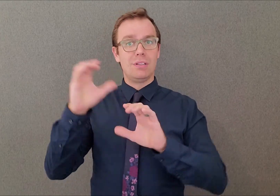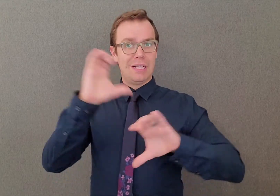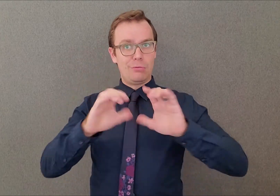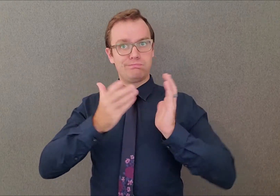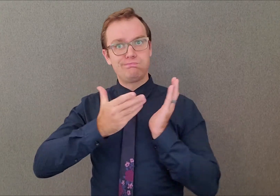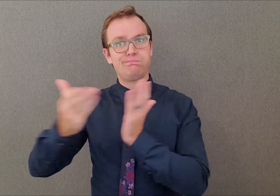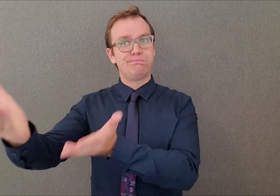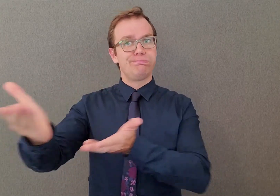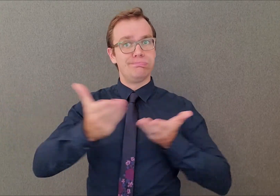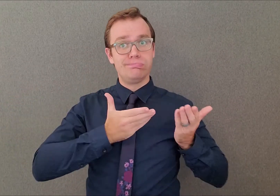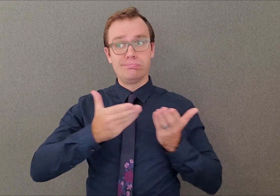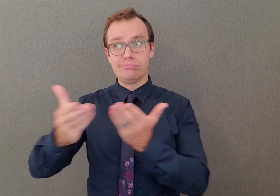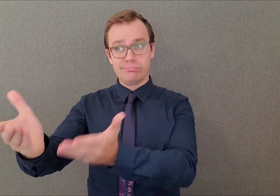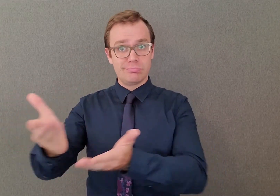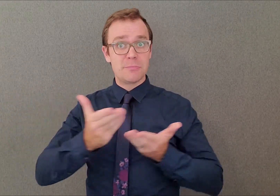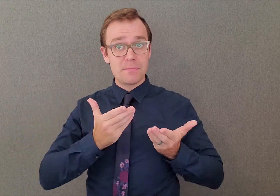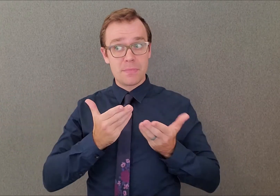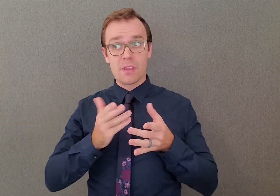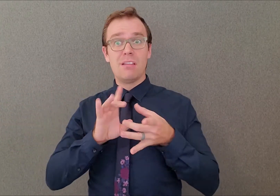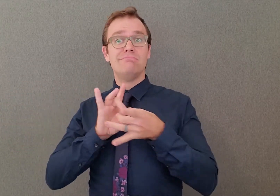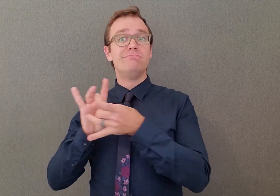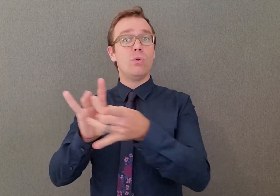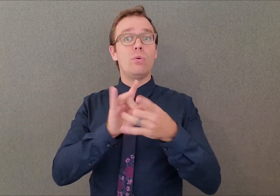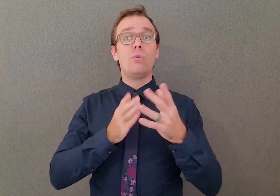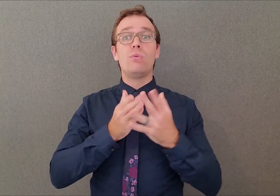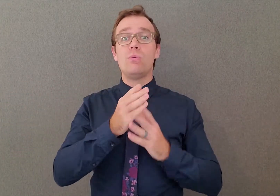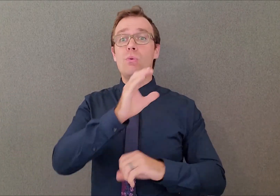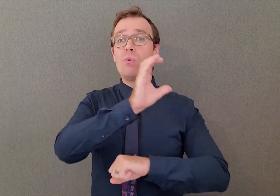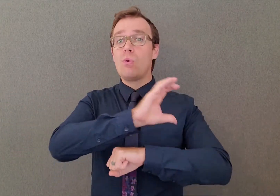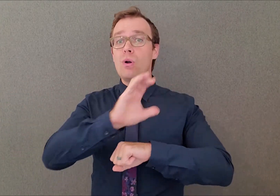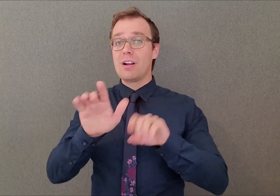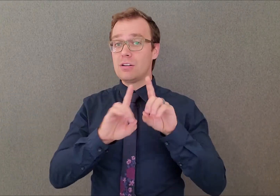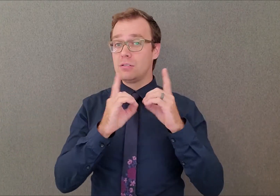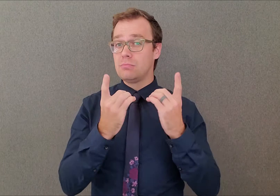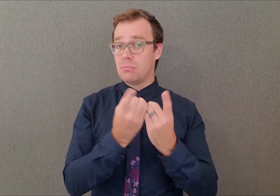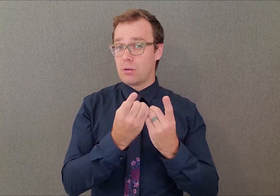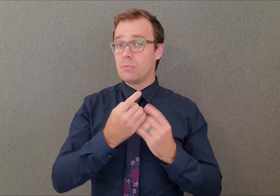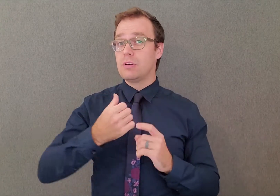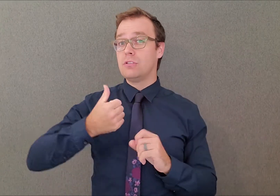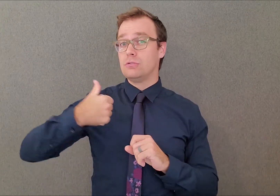These restricted routes are coordinated through the Colorado Department of Transportation